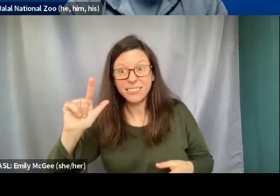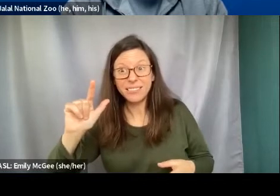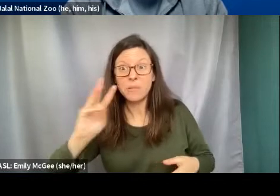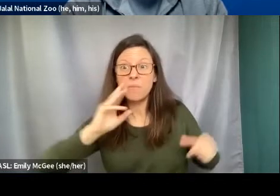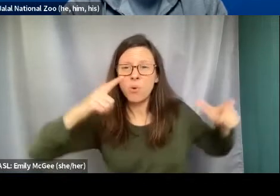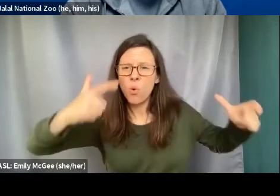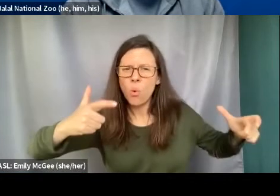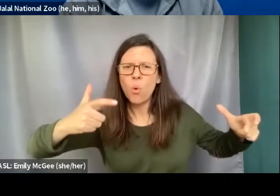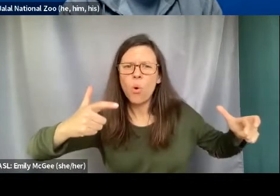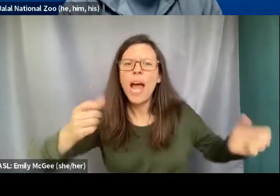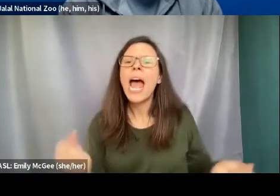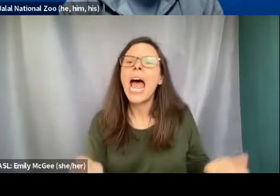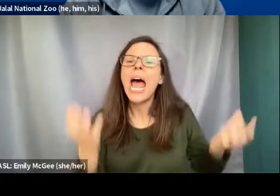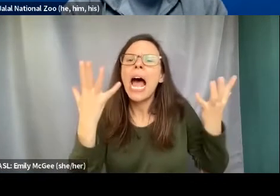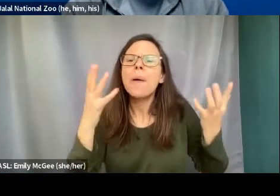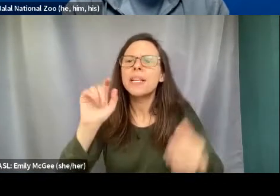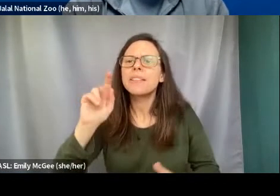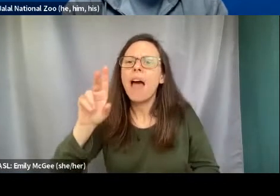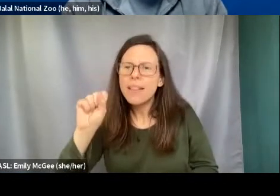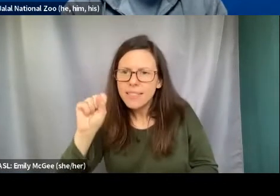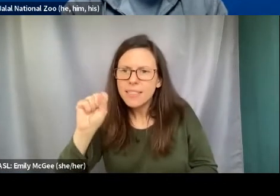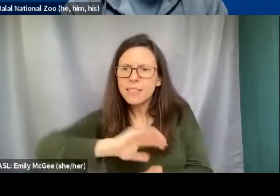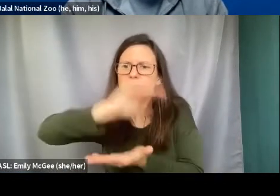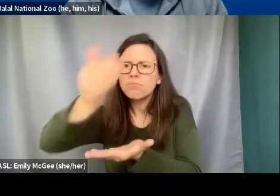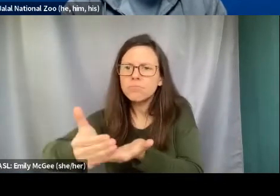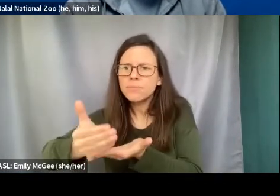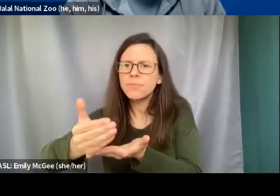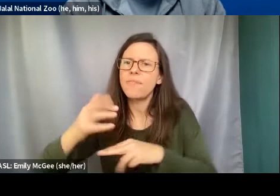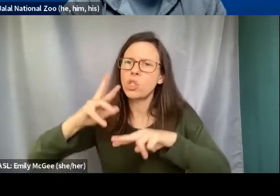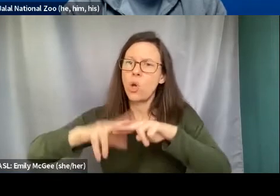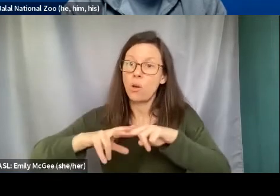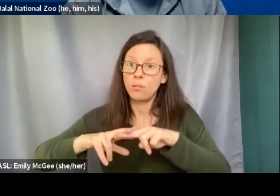Let's see if I can launch this. There we go! Do you think one ton of salt goes in this pool?